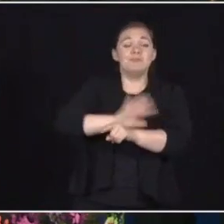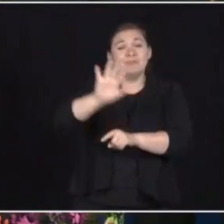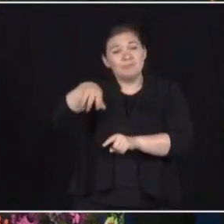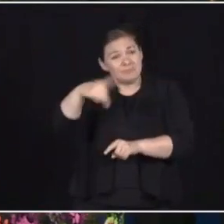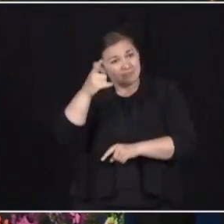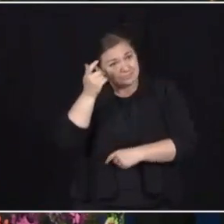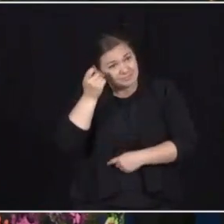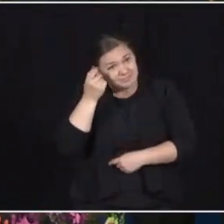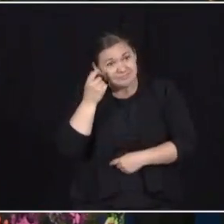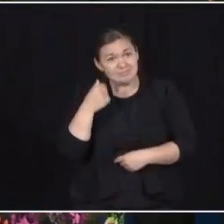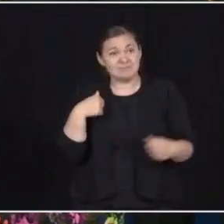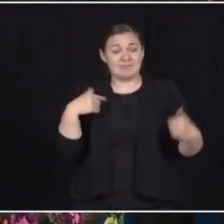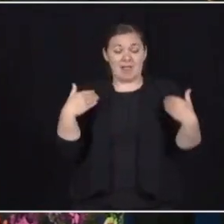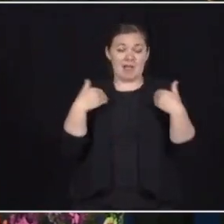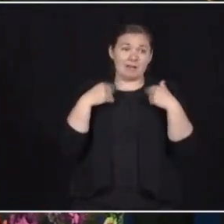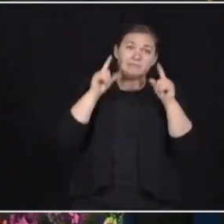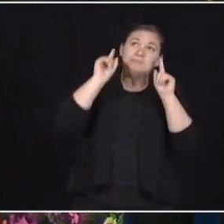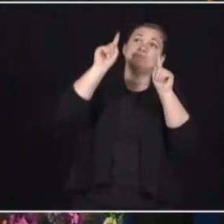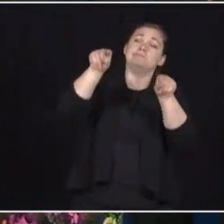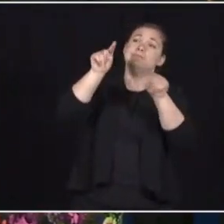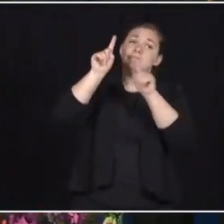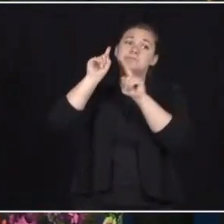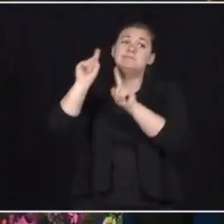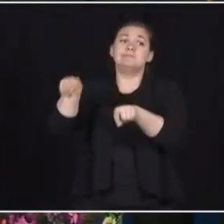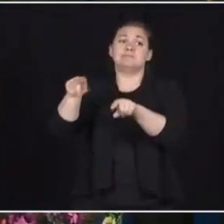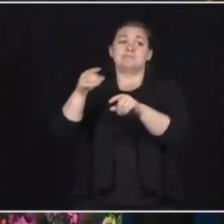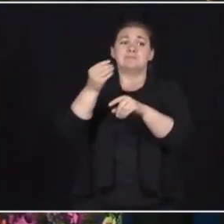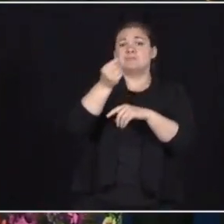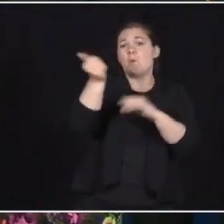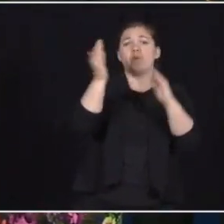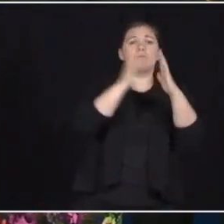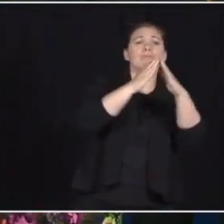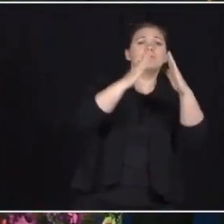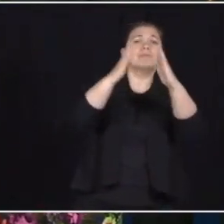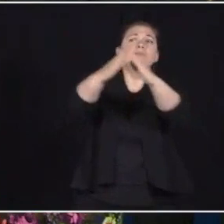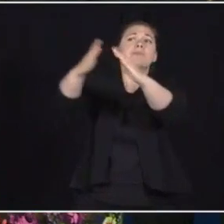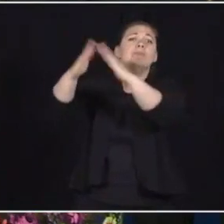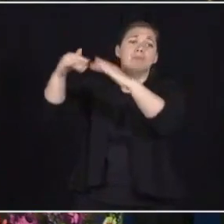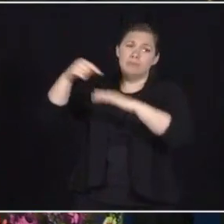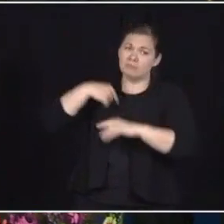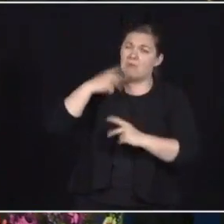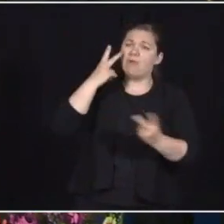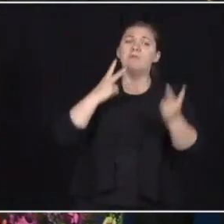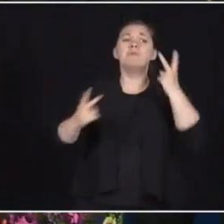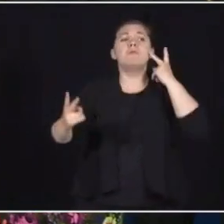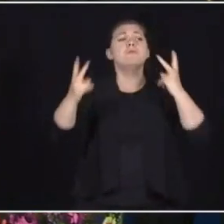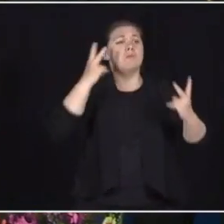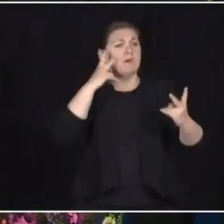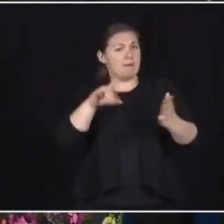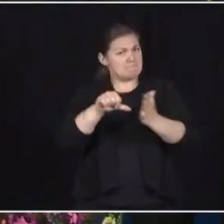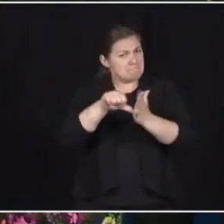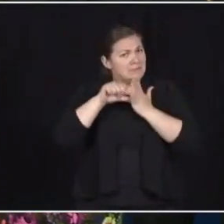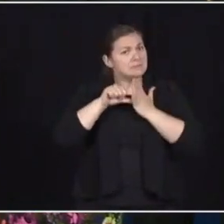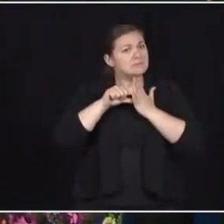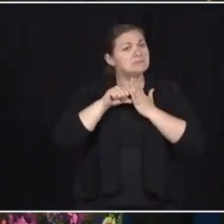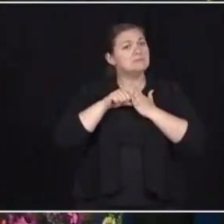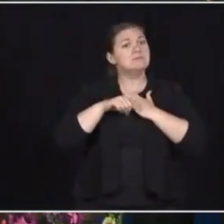of Ontario occurs this month right through until August. So, obviously we want people travelling to their own communities. That is going to be important.